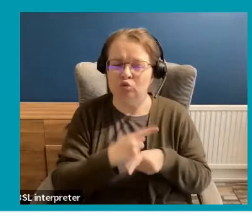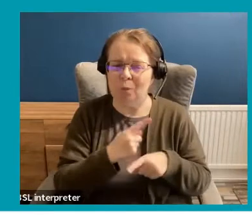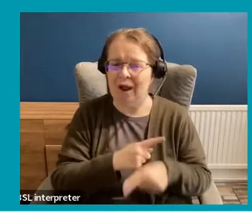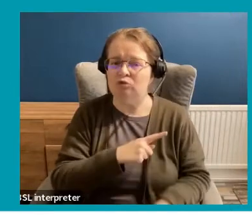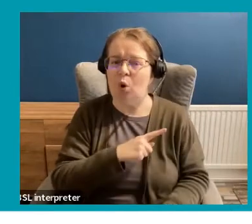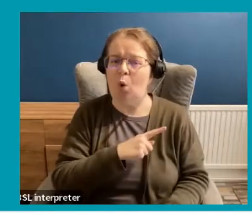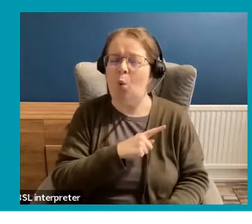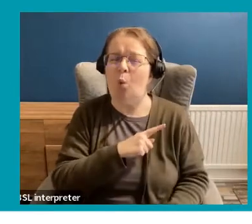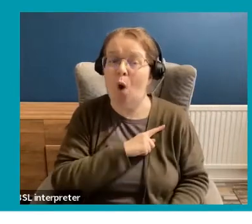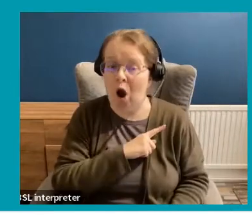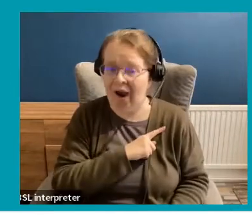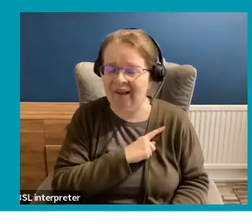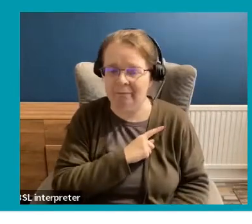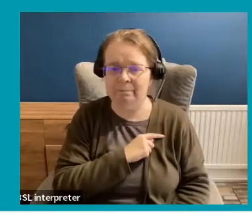but they didn't really talk about how.